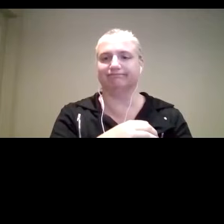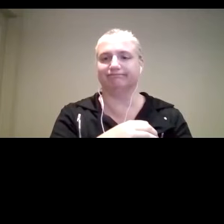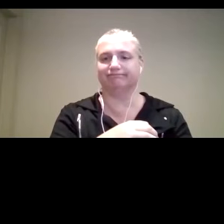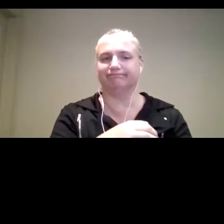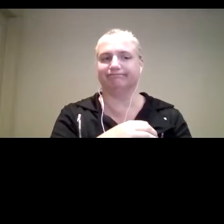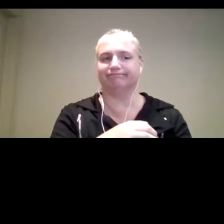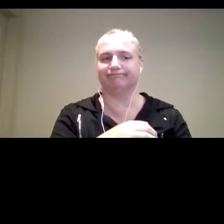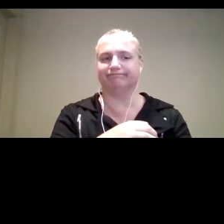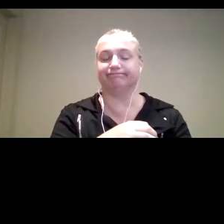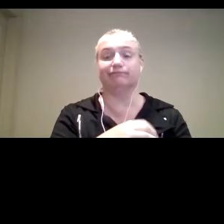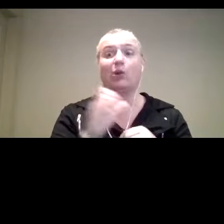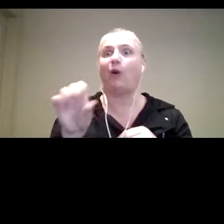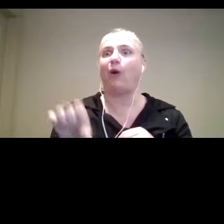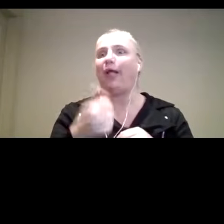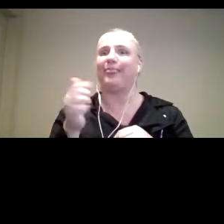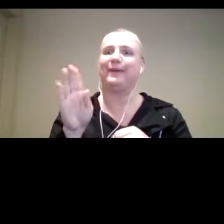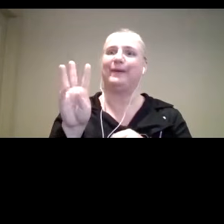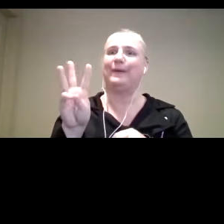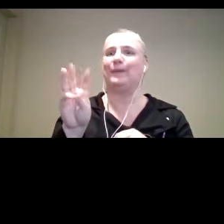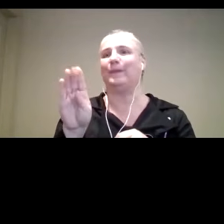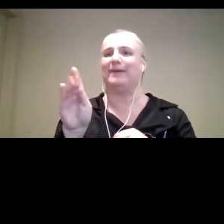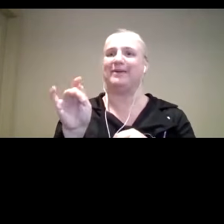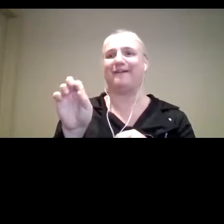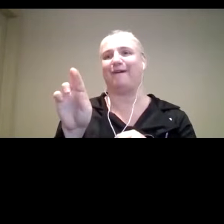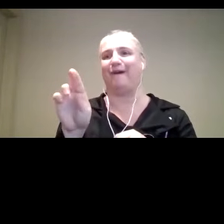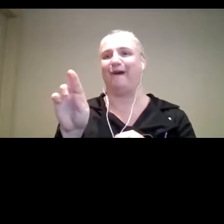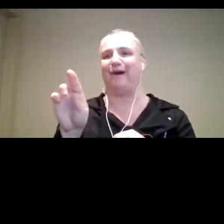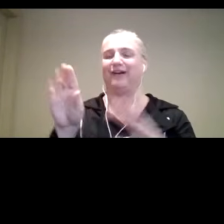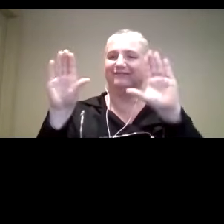We can do a whole nother webinar on sort of assessment and that kinda stuff.